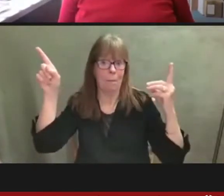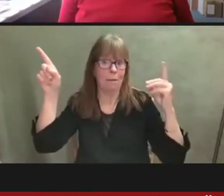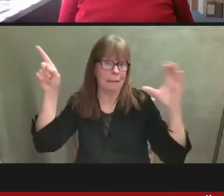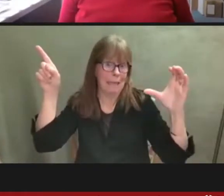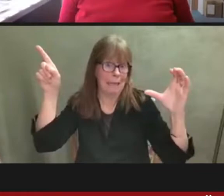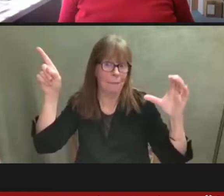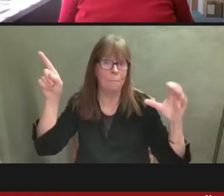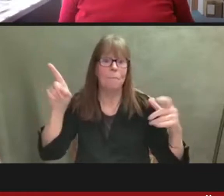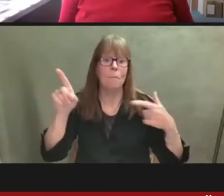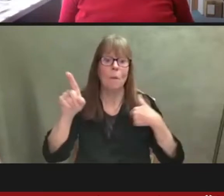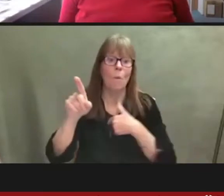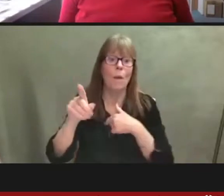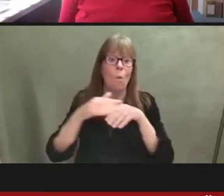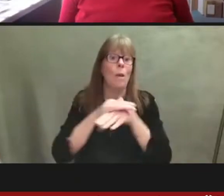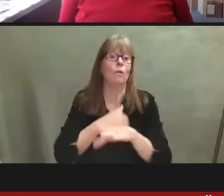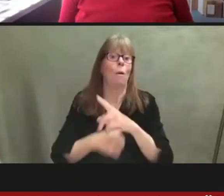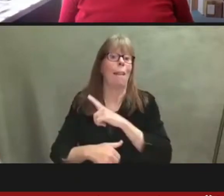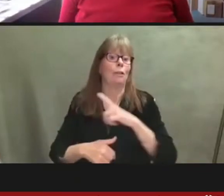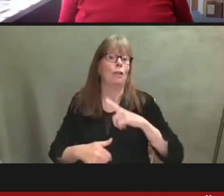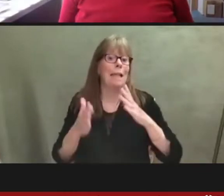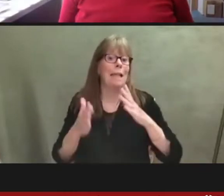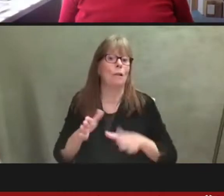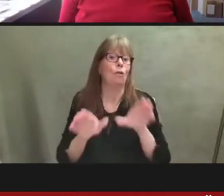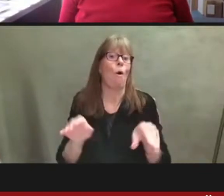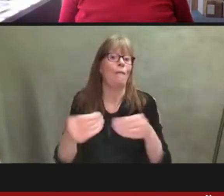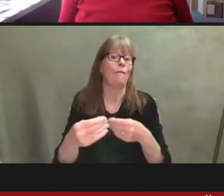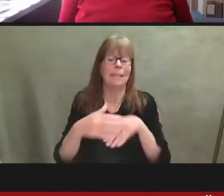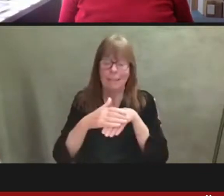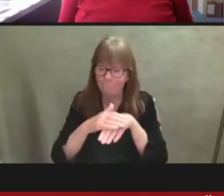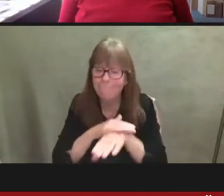office, to talk to them and their staff about issues affecting disability.